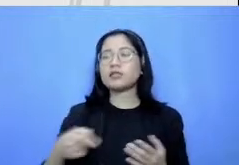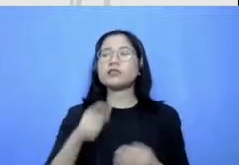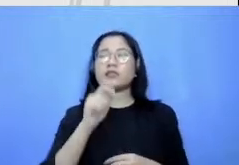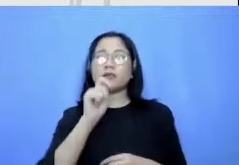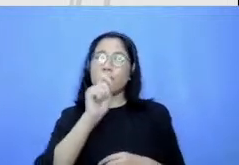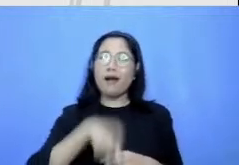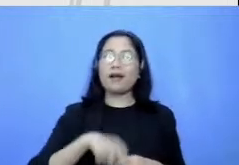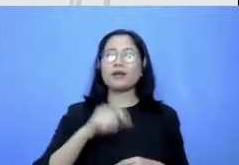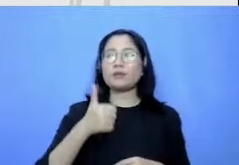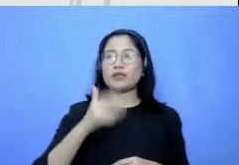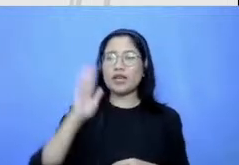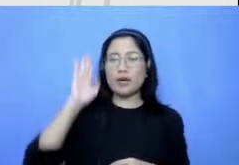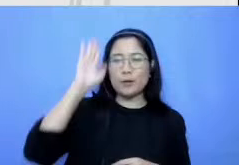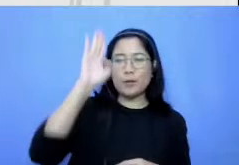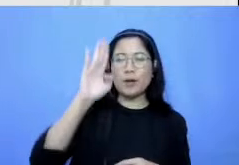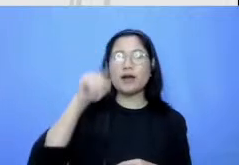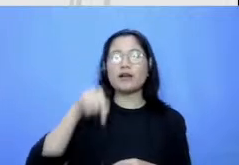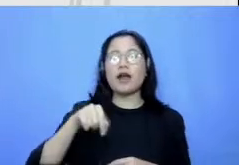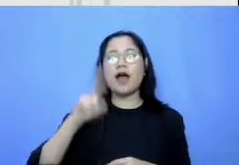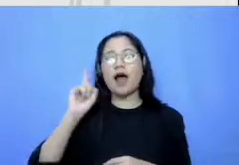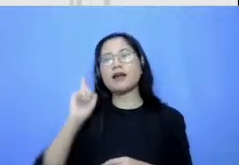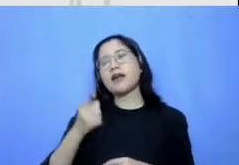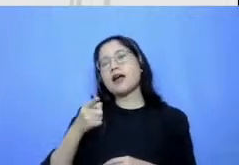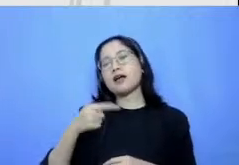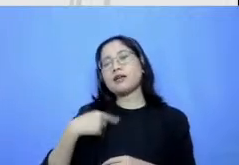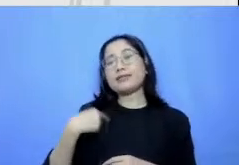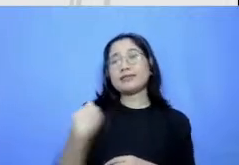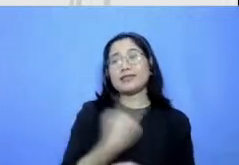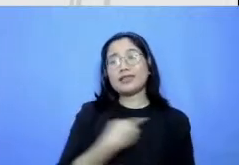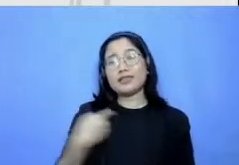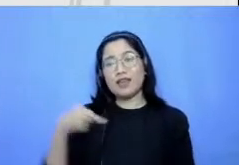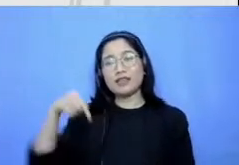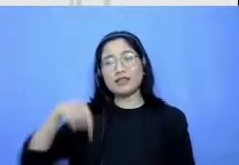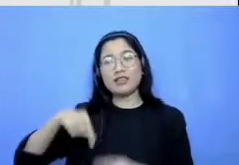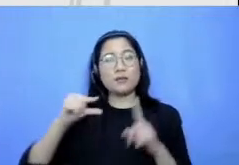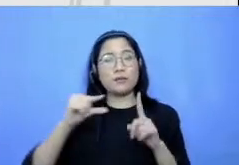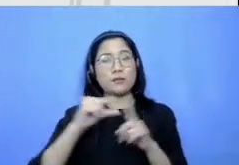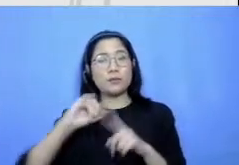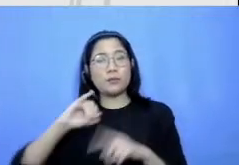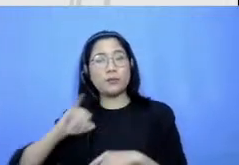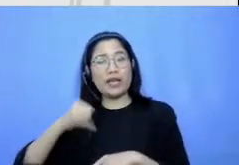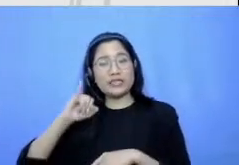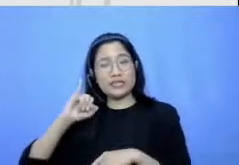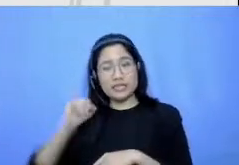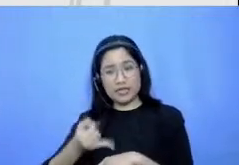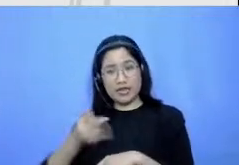both in the context of our community facing PPJ or later after pjj we will continue to